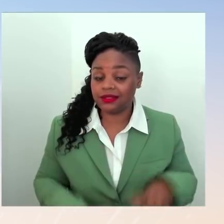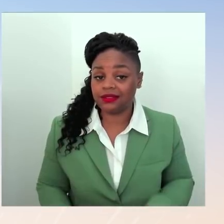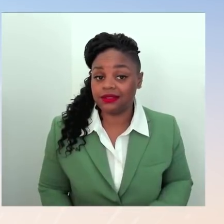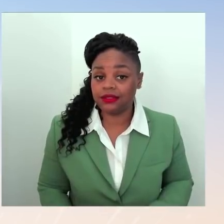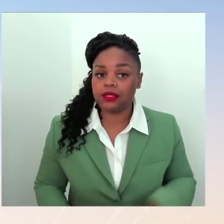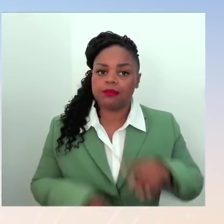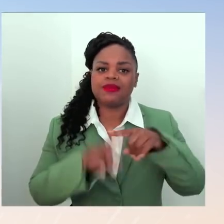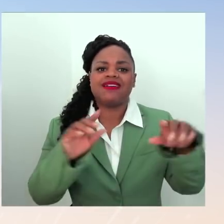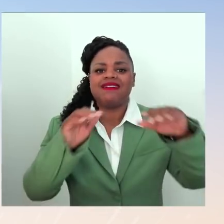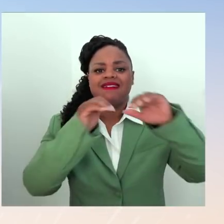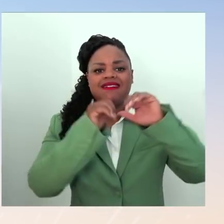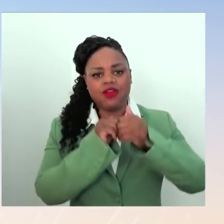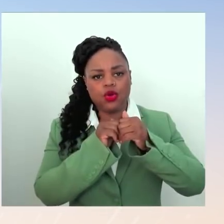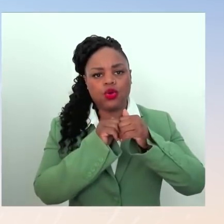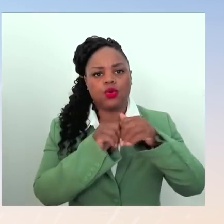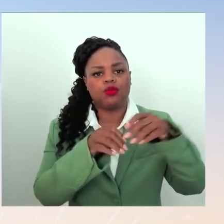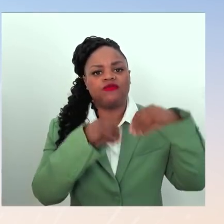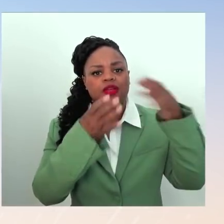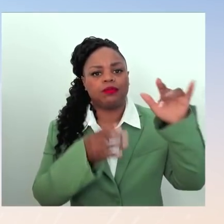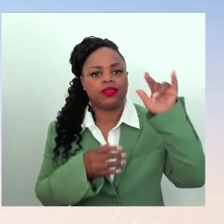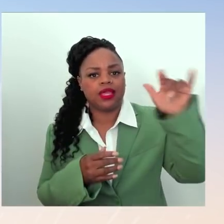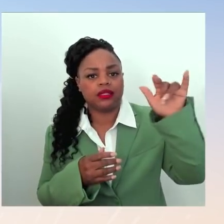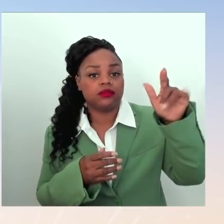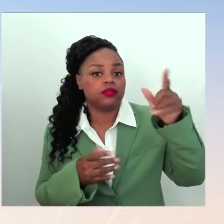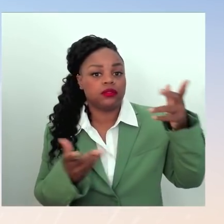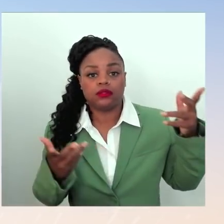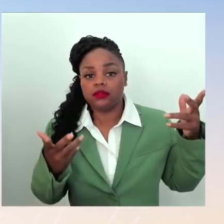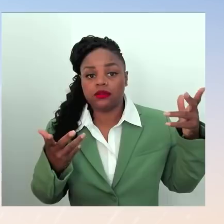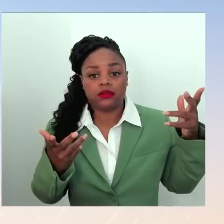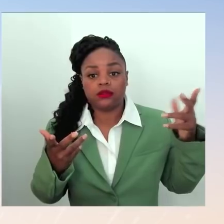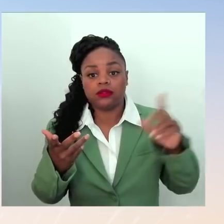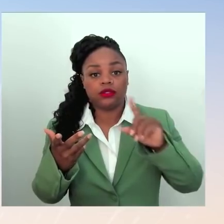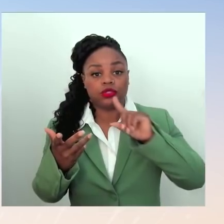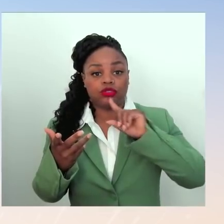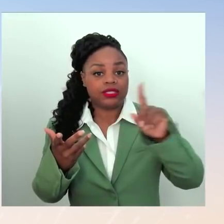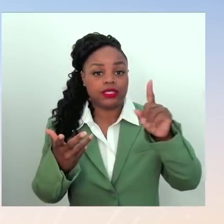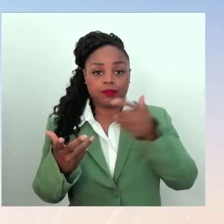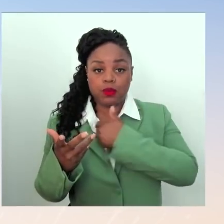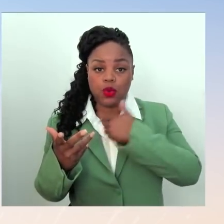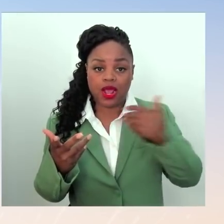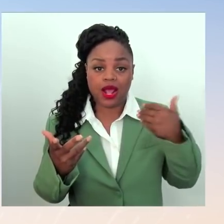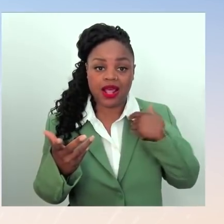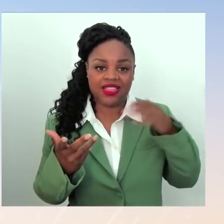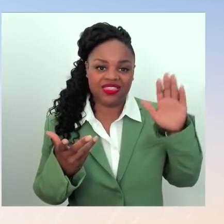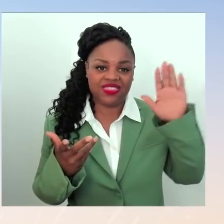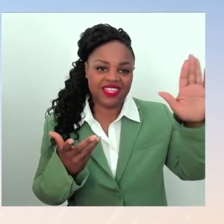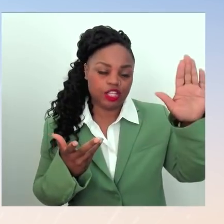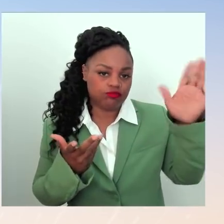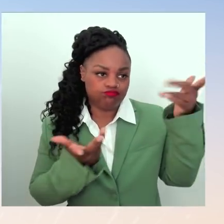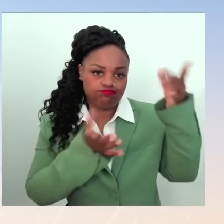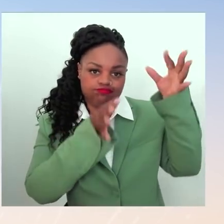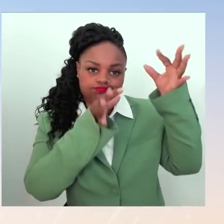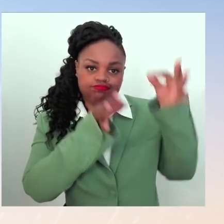They're a sovereign country; they can decide. I just wanted to outline some of the logistical challenges which are real, and they're on a couple of layers. The Press: Understood.